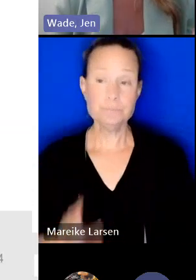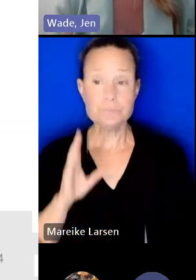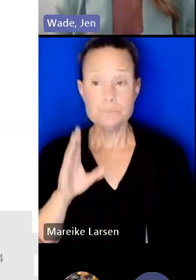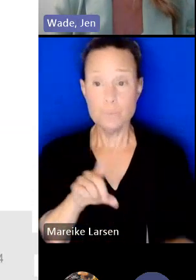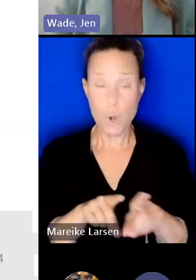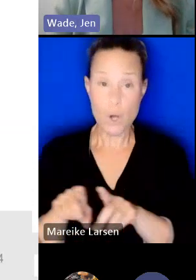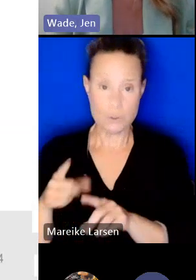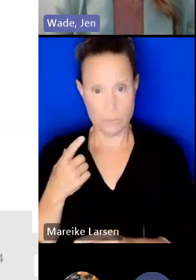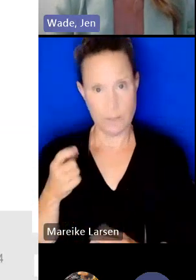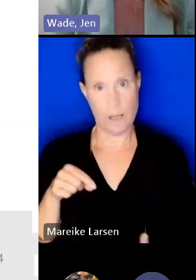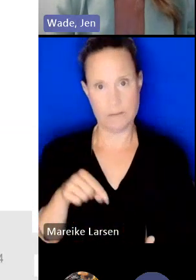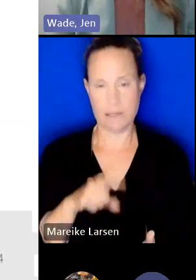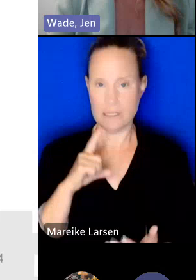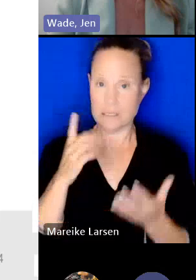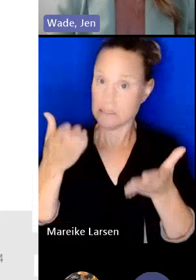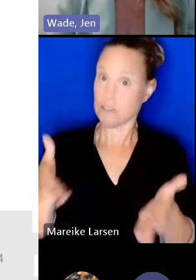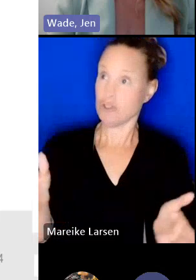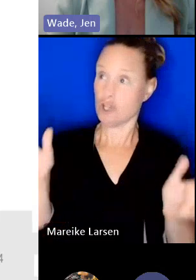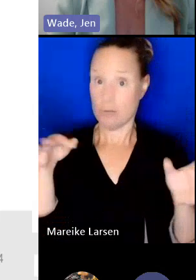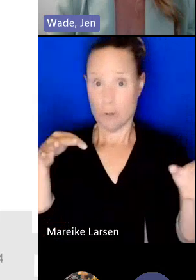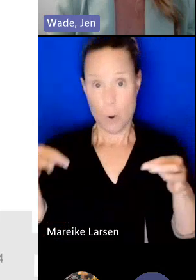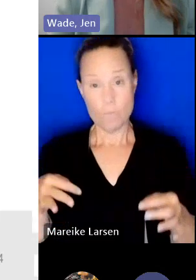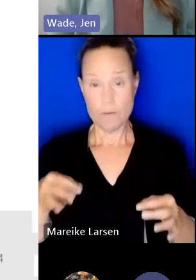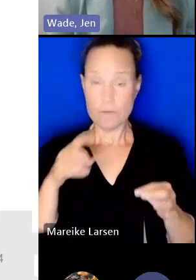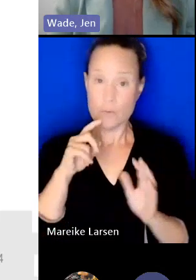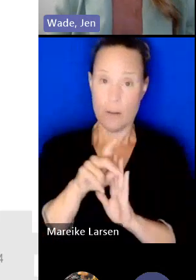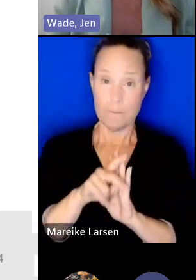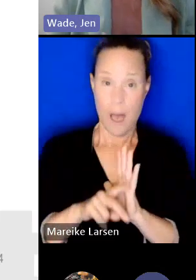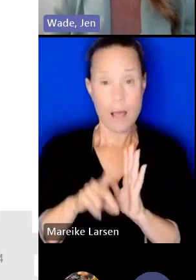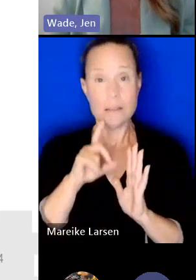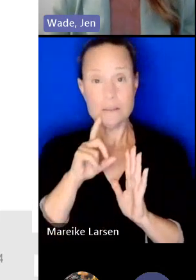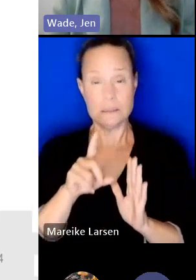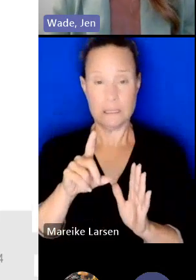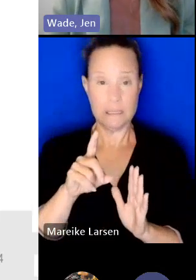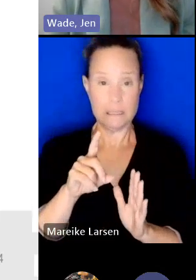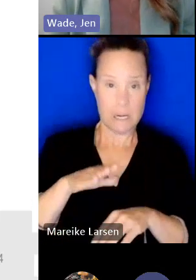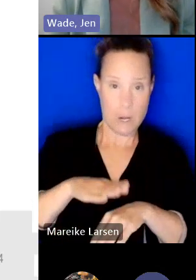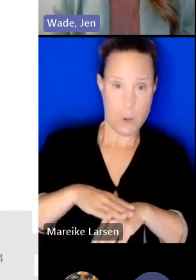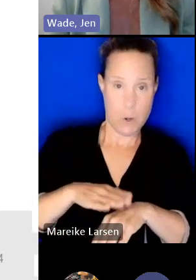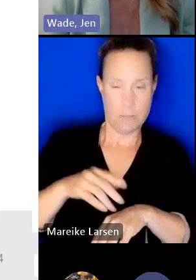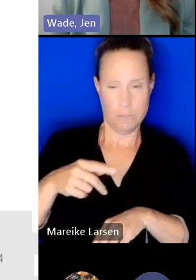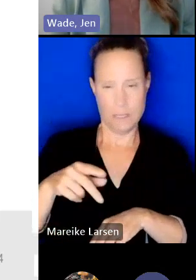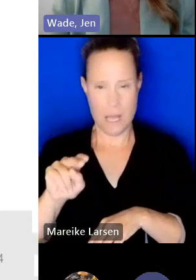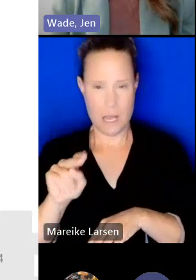We will also look because this is a general overview of the policy notice updates, we're going to host a informational